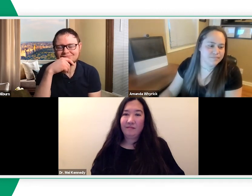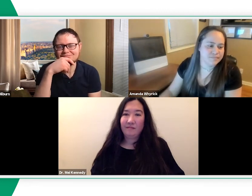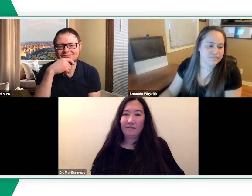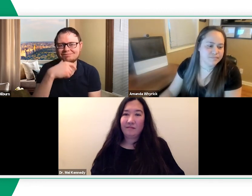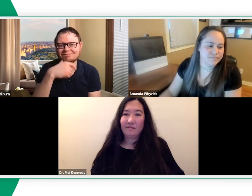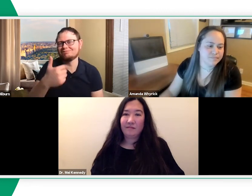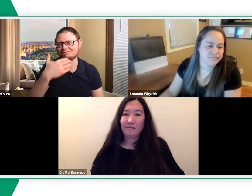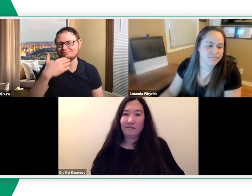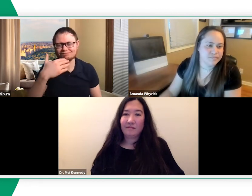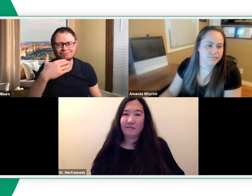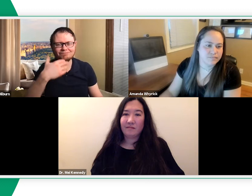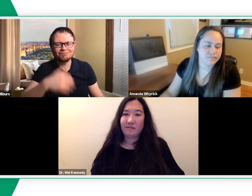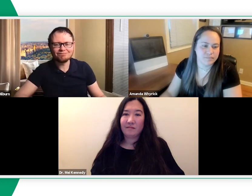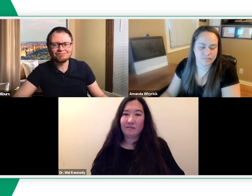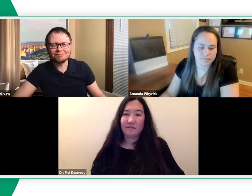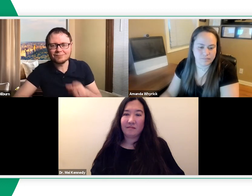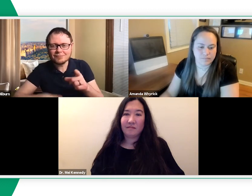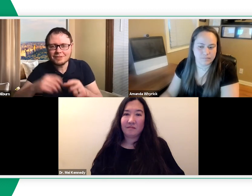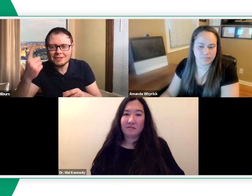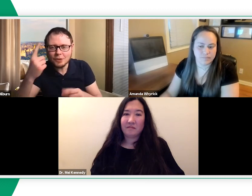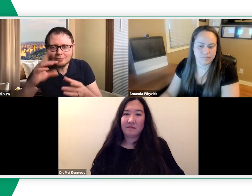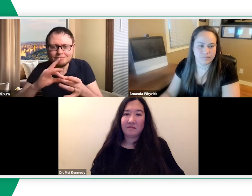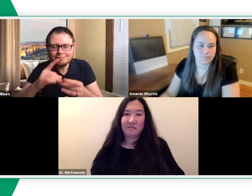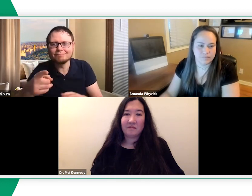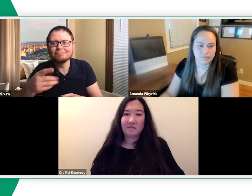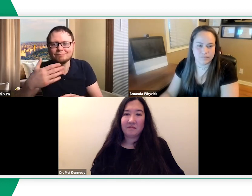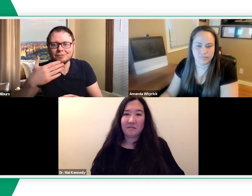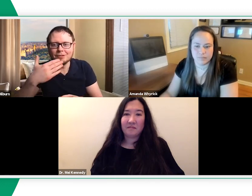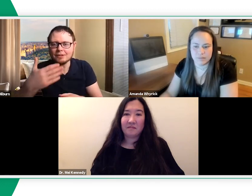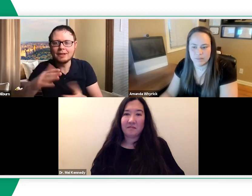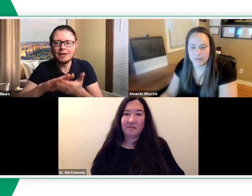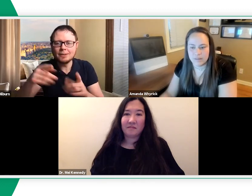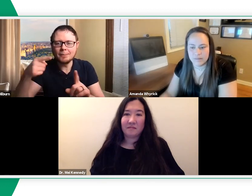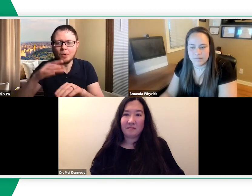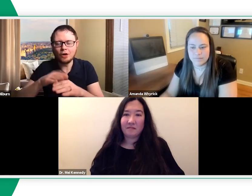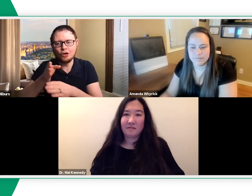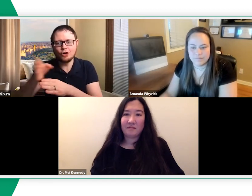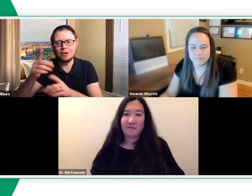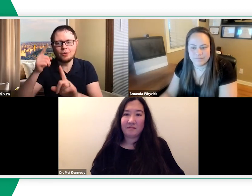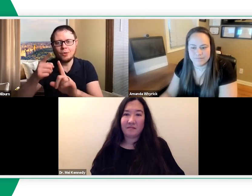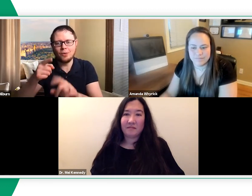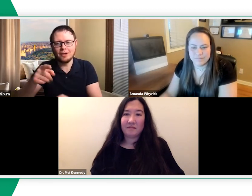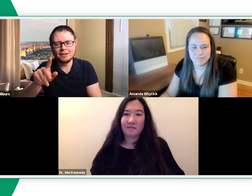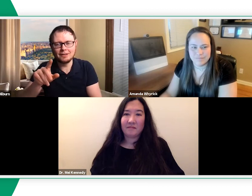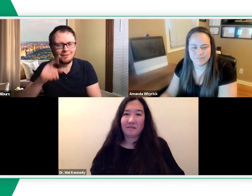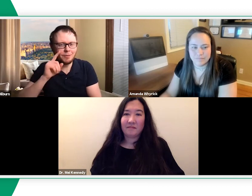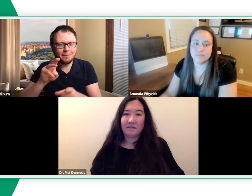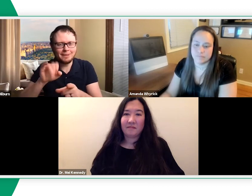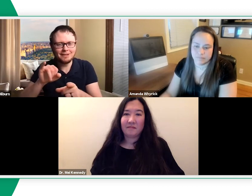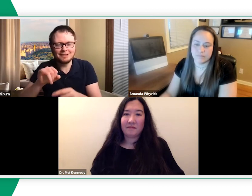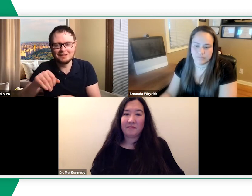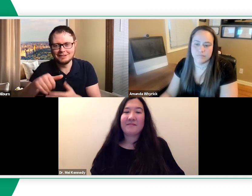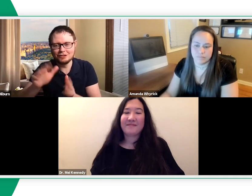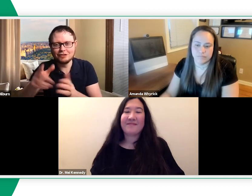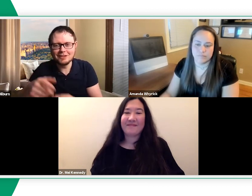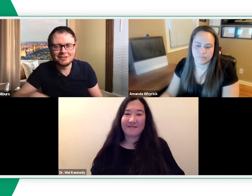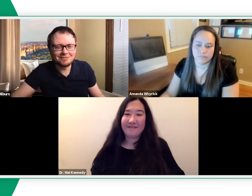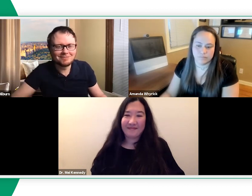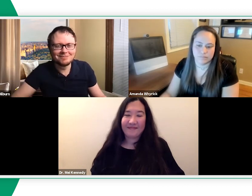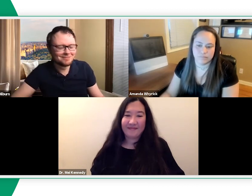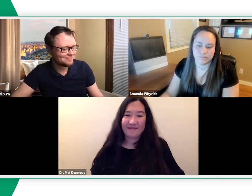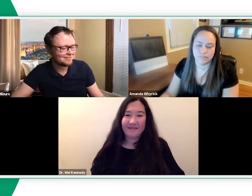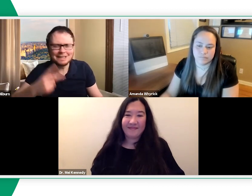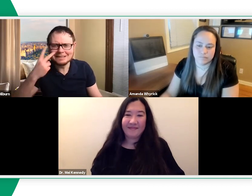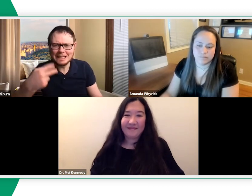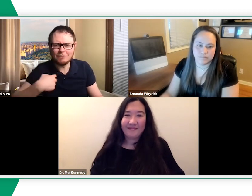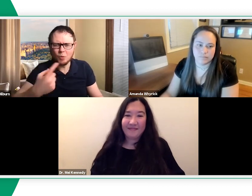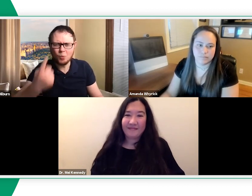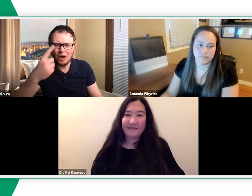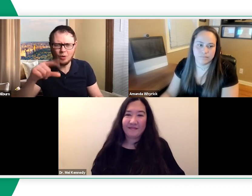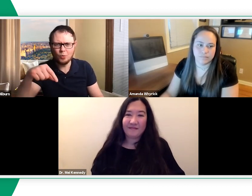Mm-hmm. Mm-hmm. Thank you. Yeah, a great point on the career goal, Mei.